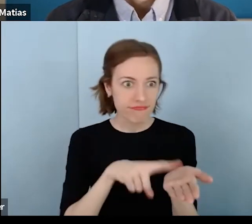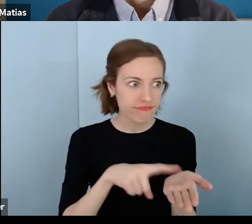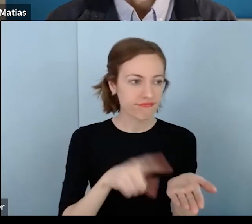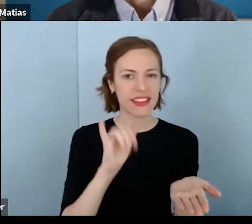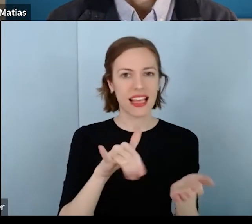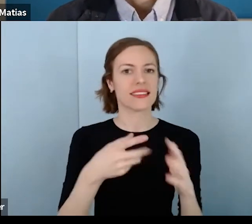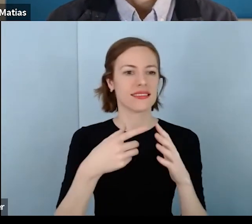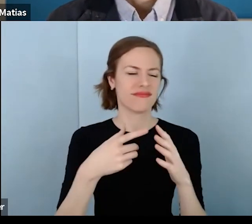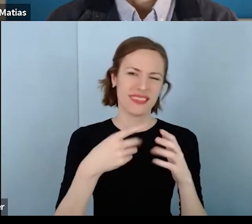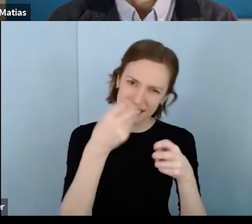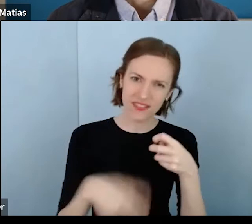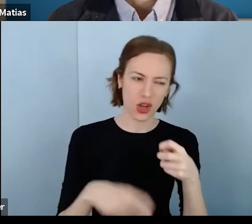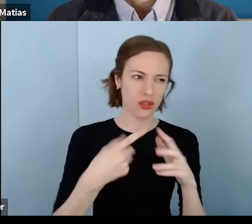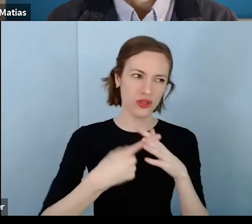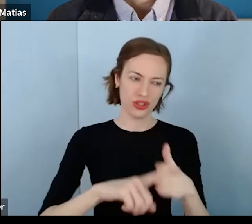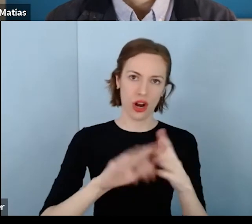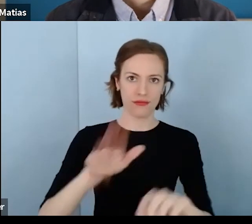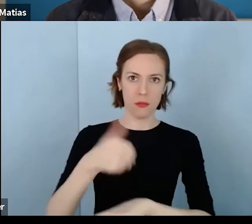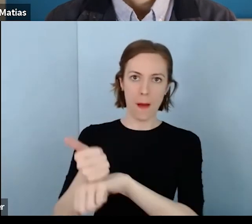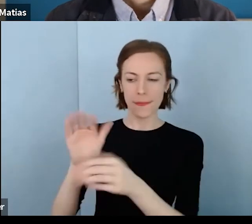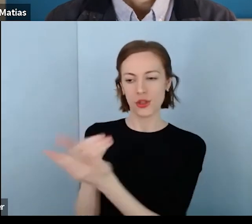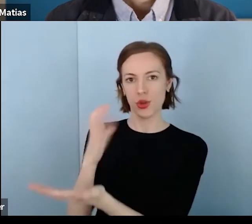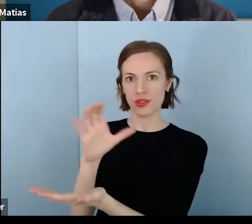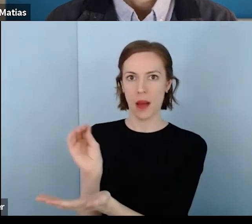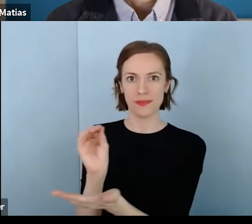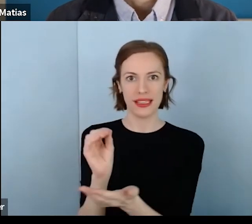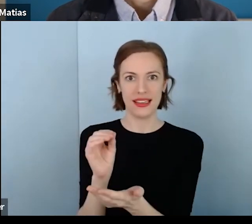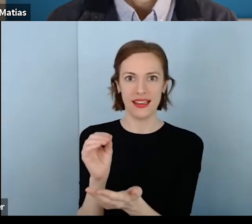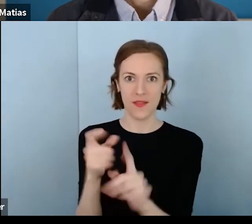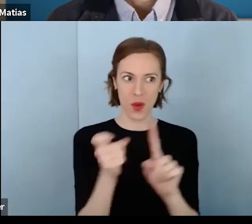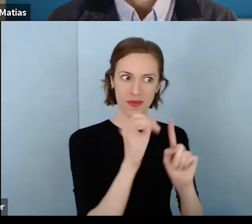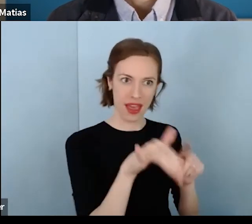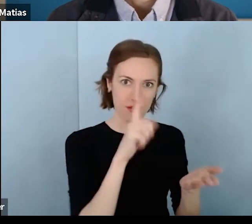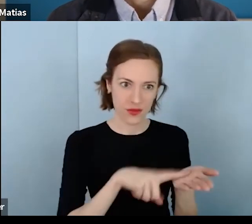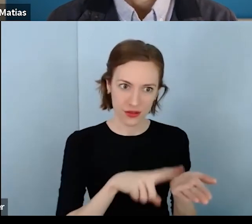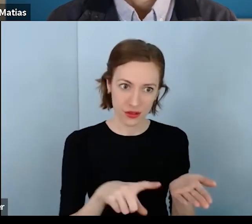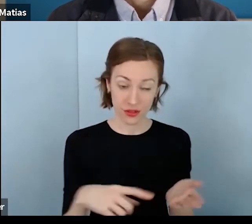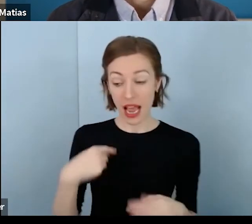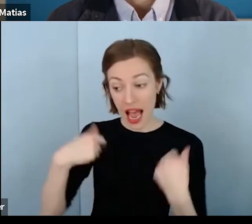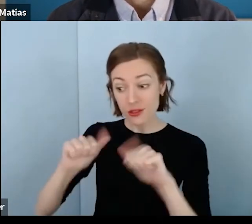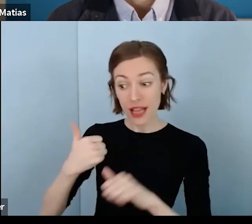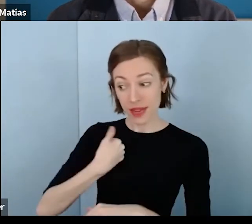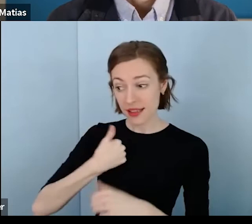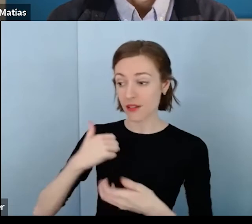I've had a number of attempts at collaborations with companies who were very.